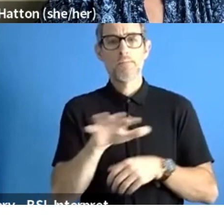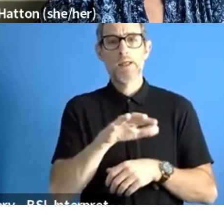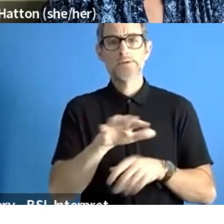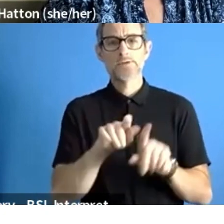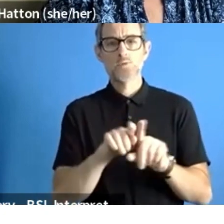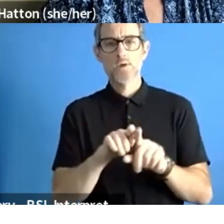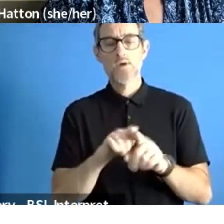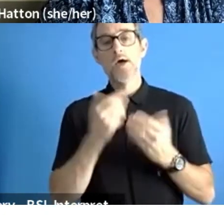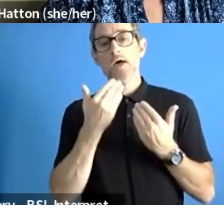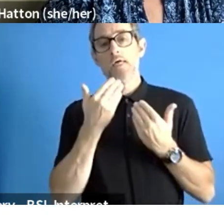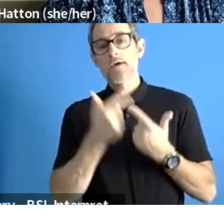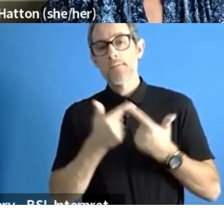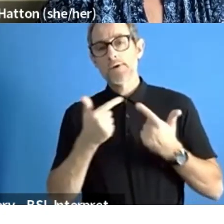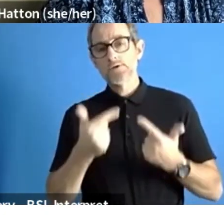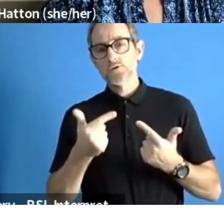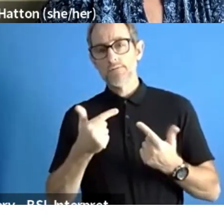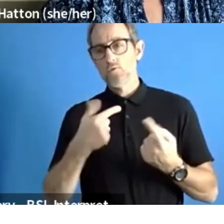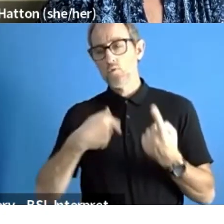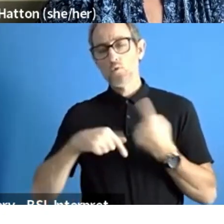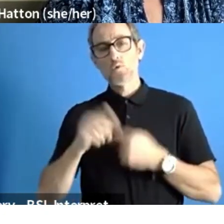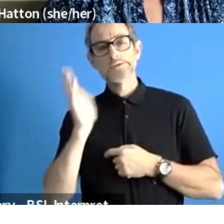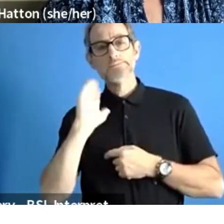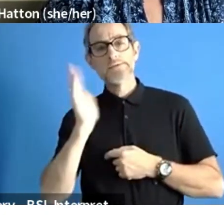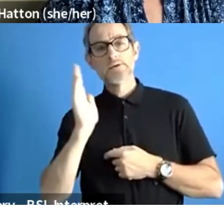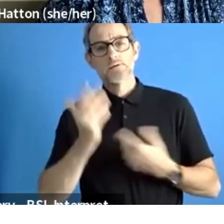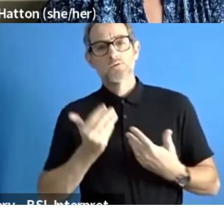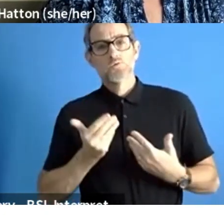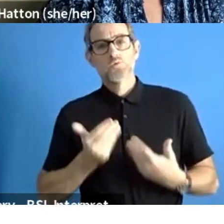very, very much to all of our speakers today, to everybody from Citizens